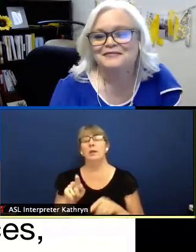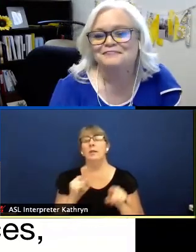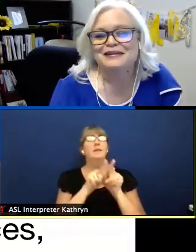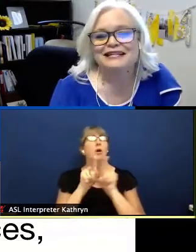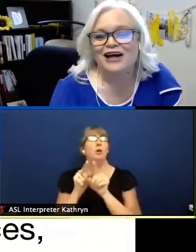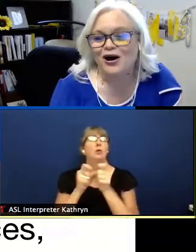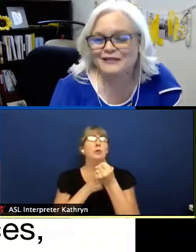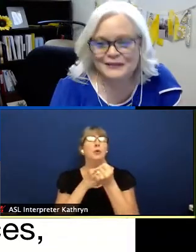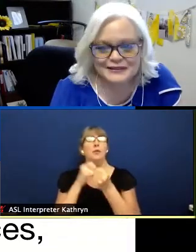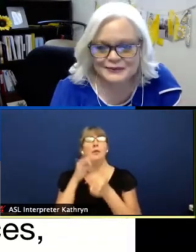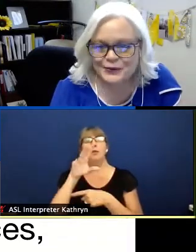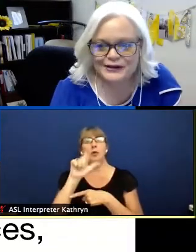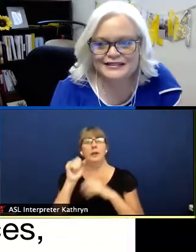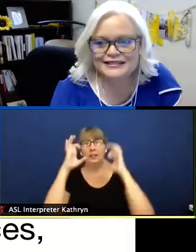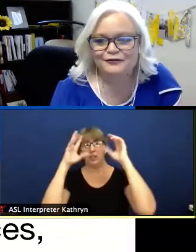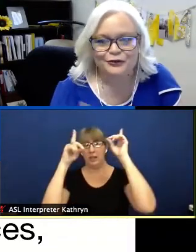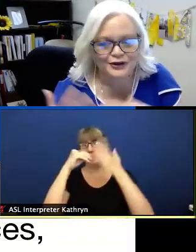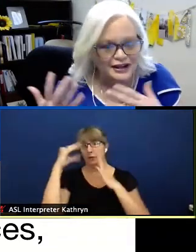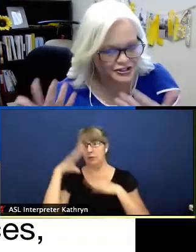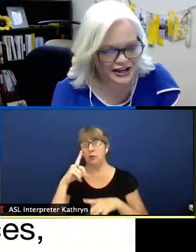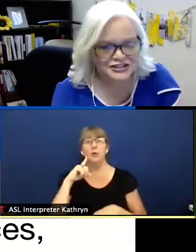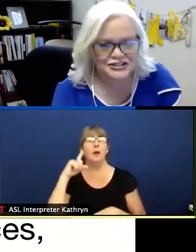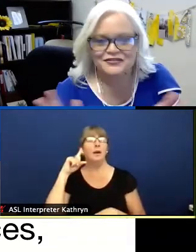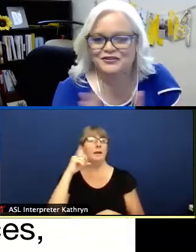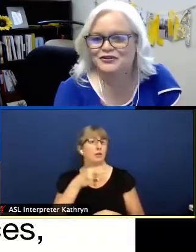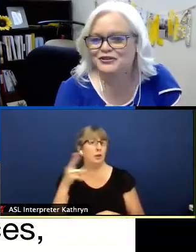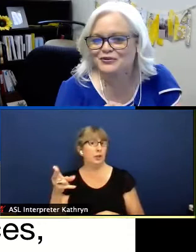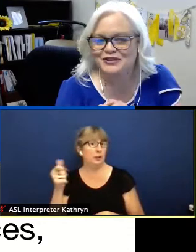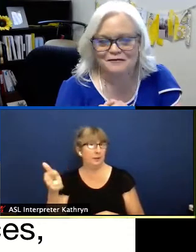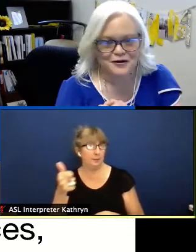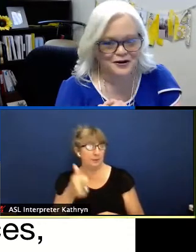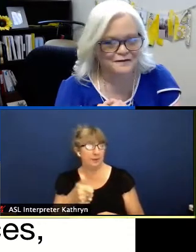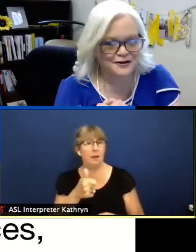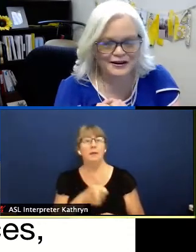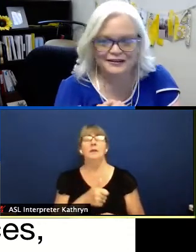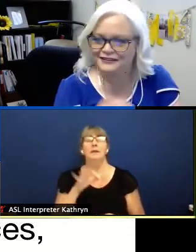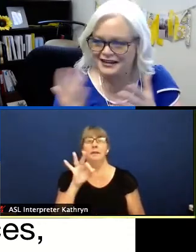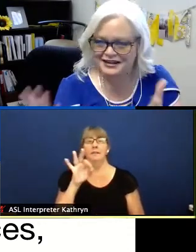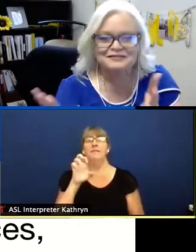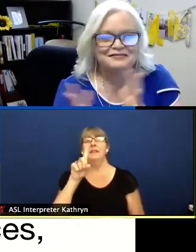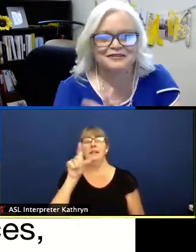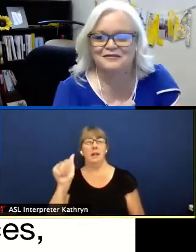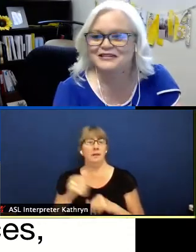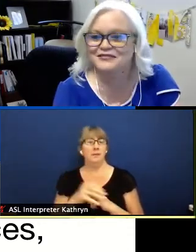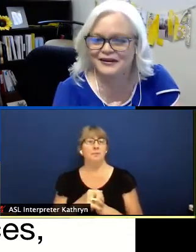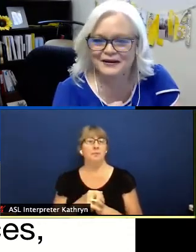BESE also supports the Florida Education of Students who are Deaf, Hard of Hearing, again, known as FEDHH.